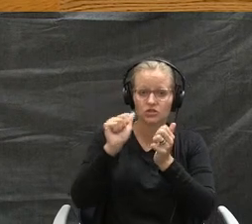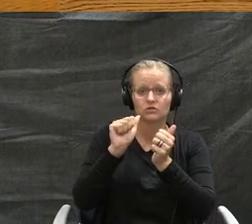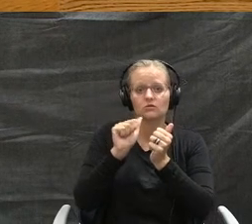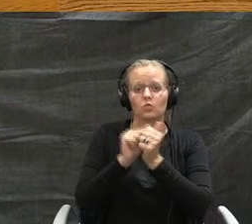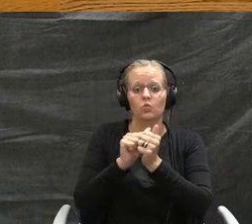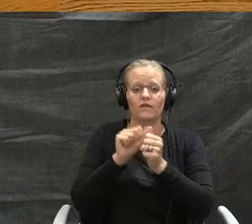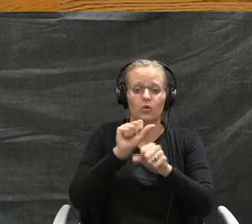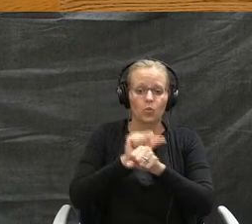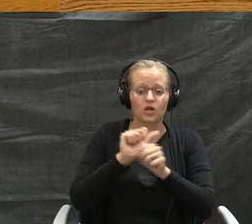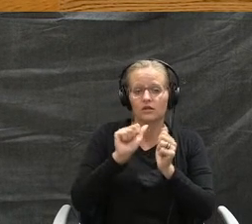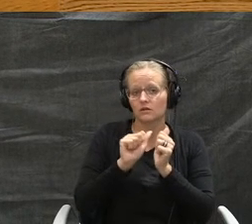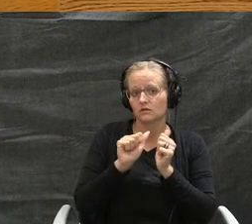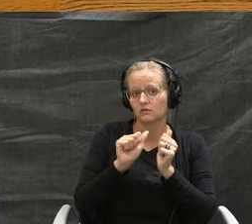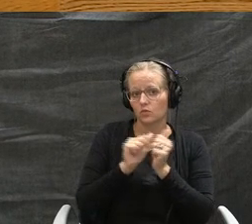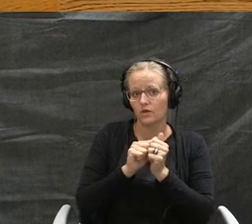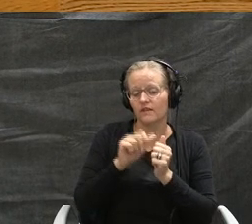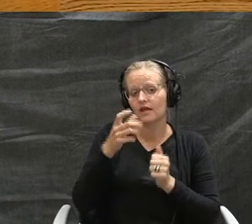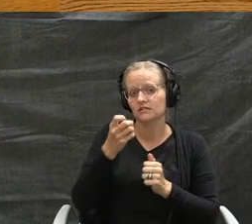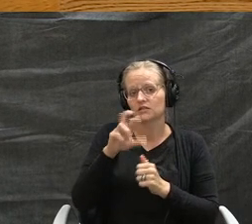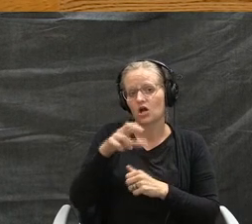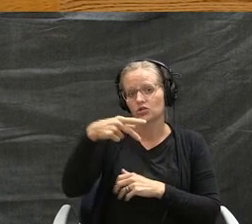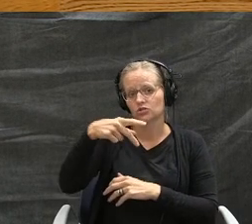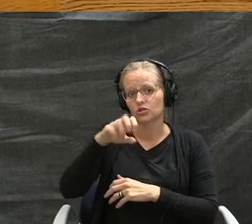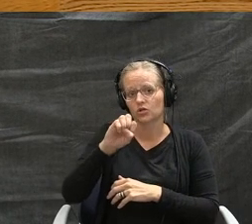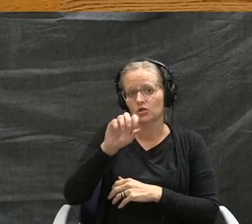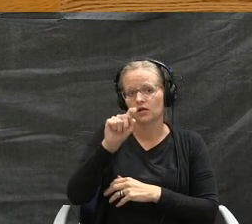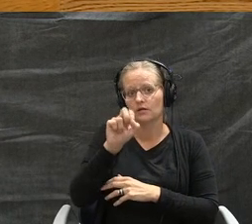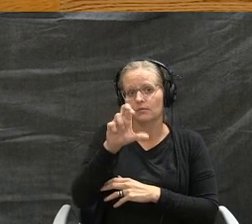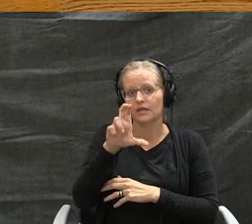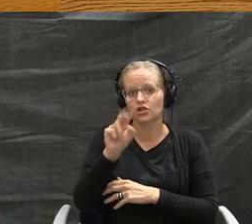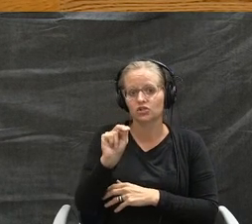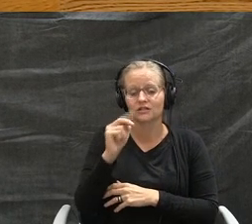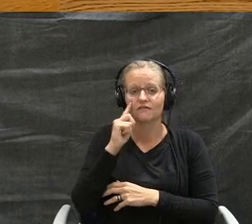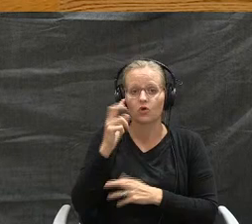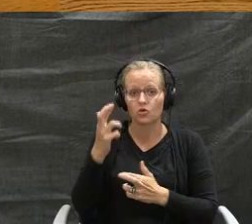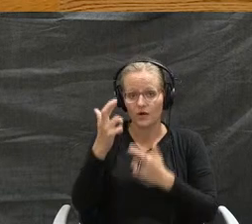The recommendation today. Thank you Annie for all of the work on